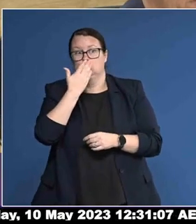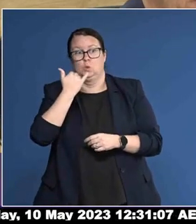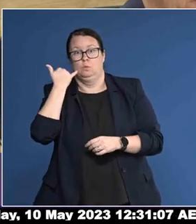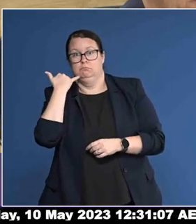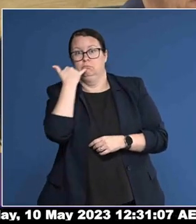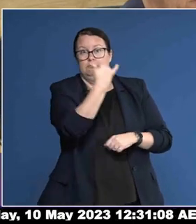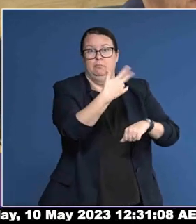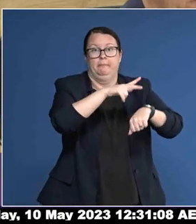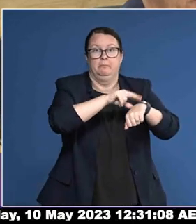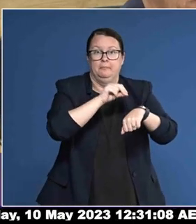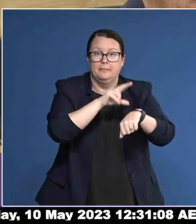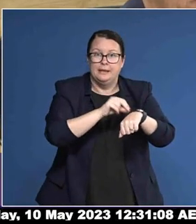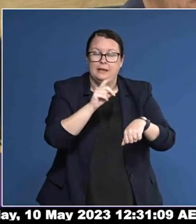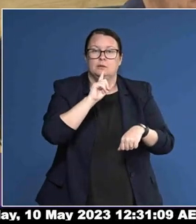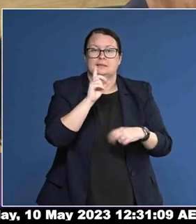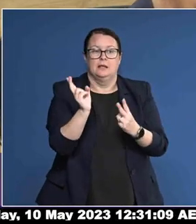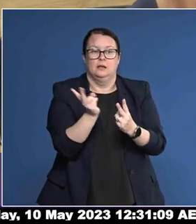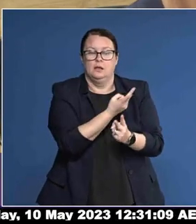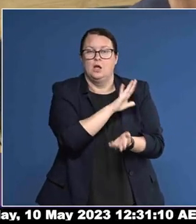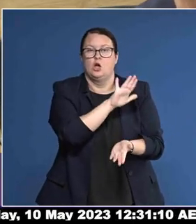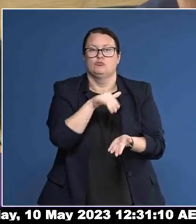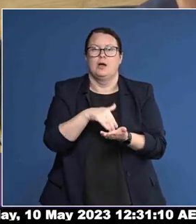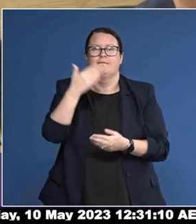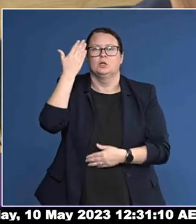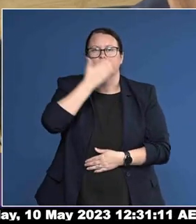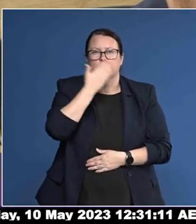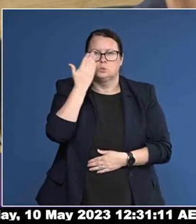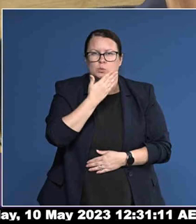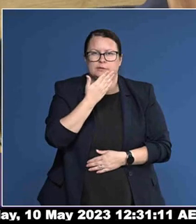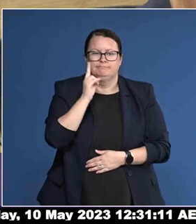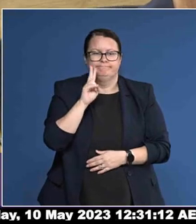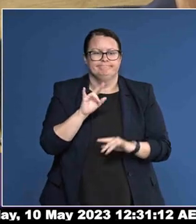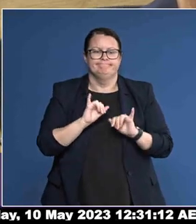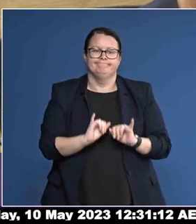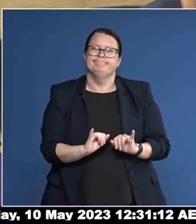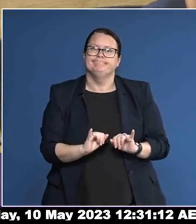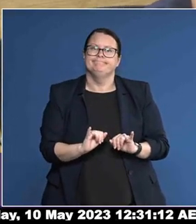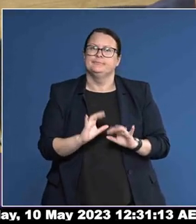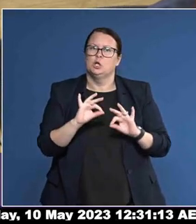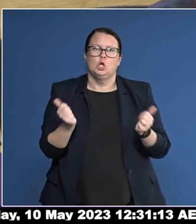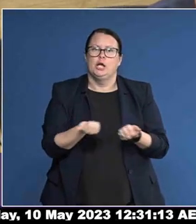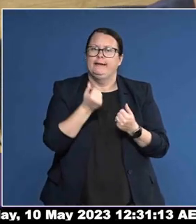'Kaleb and Jonathon presented at school in poor condition with poor quality food and